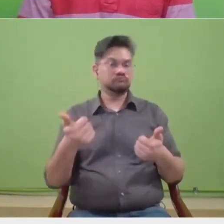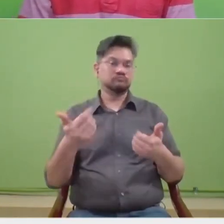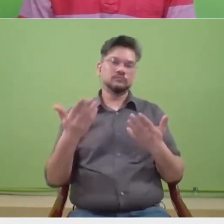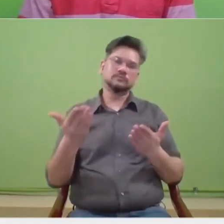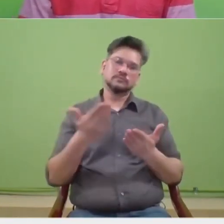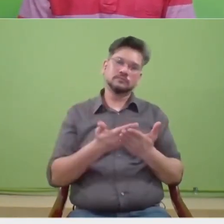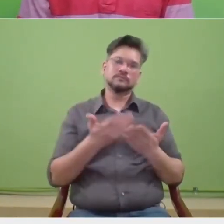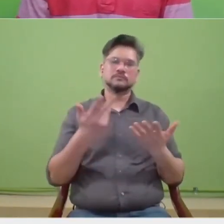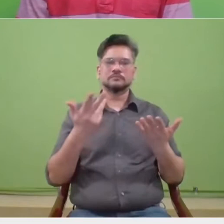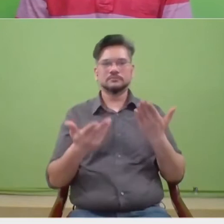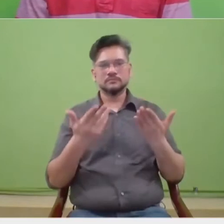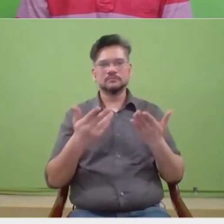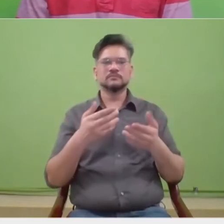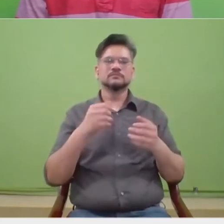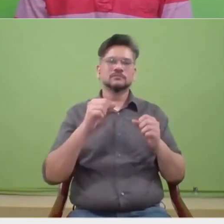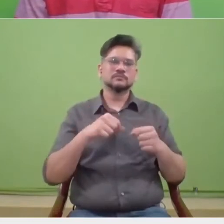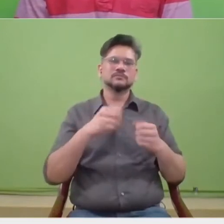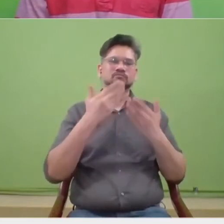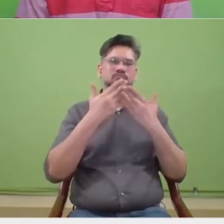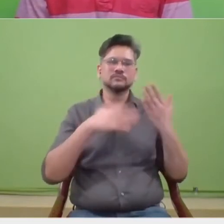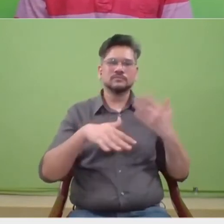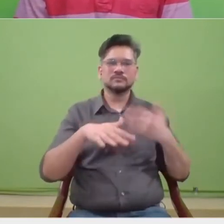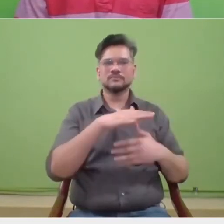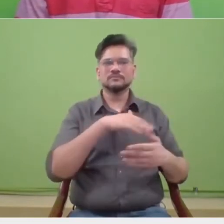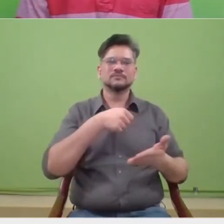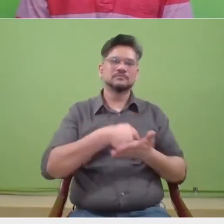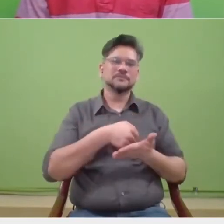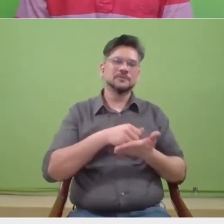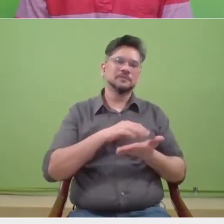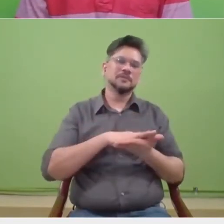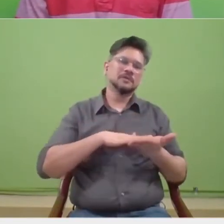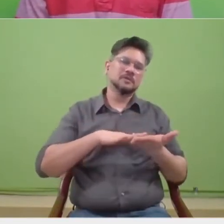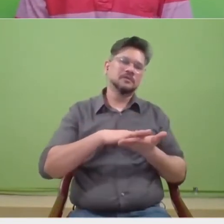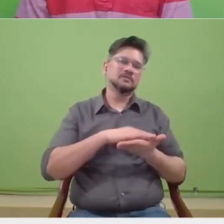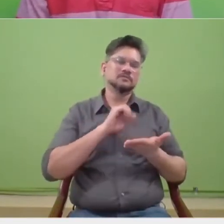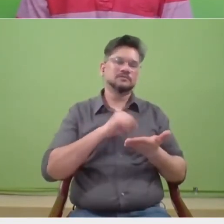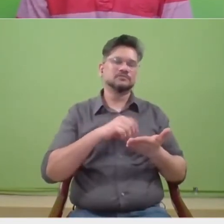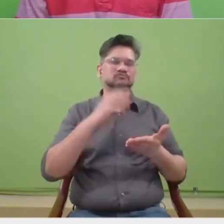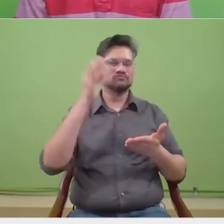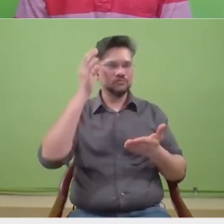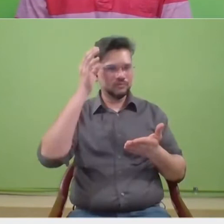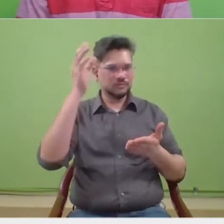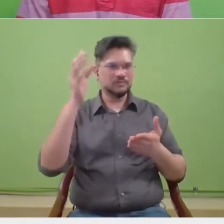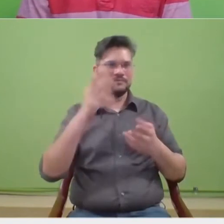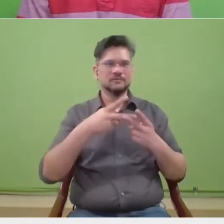basic concepts which I think children will find very interesting also and attractive and you know